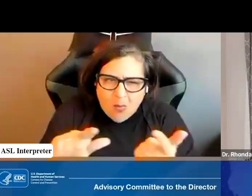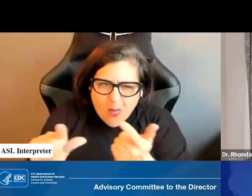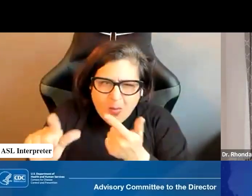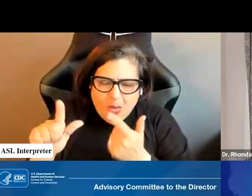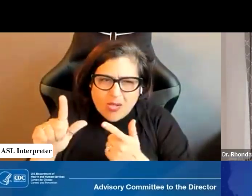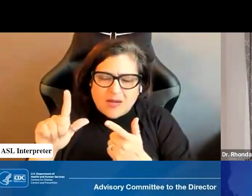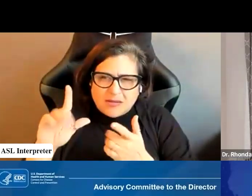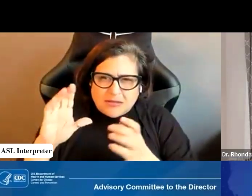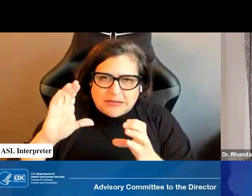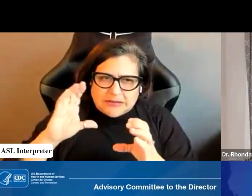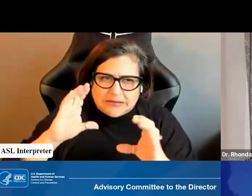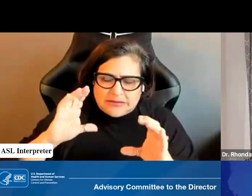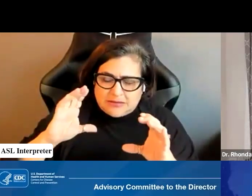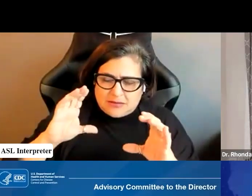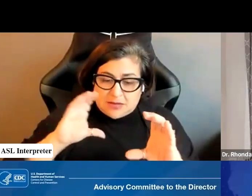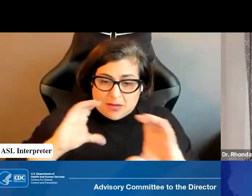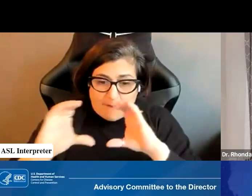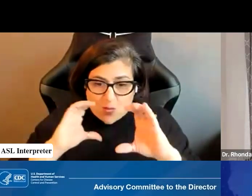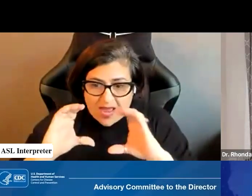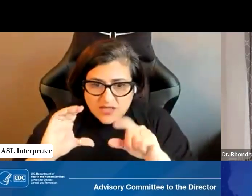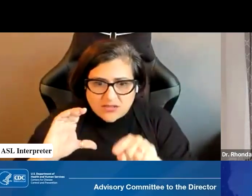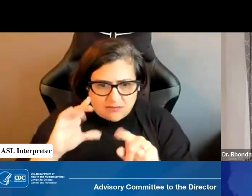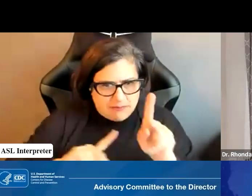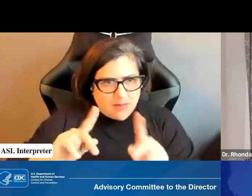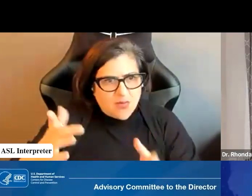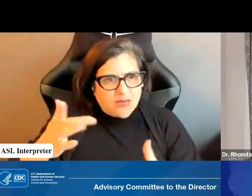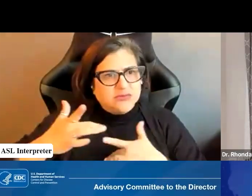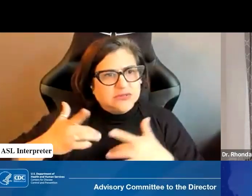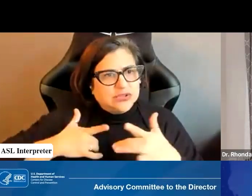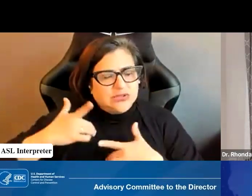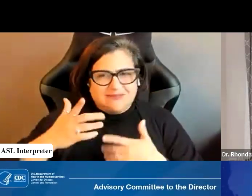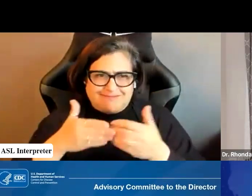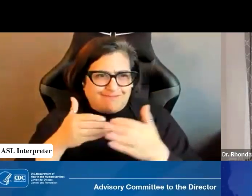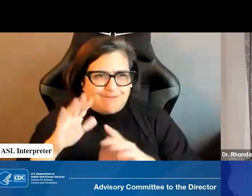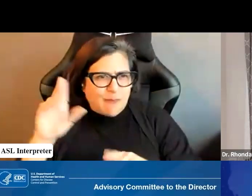the misinformation environment that we're currently in